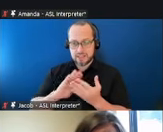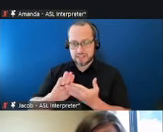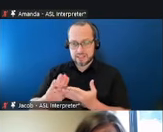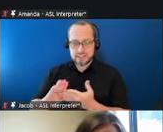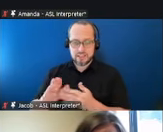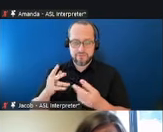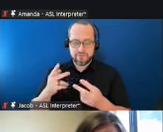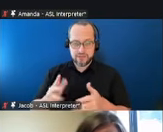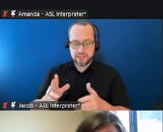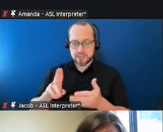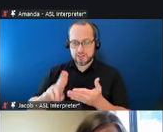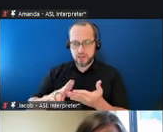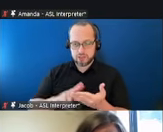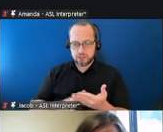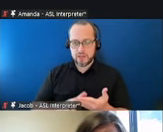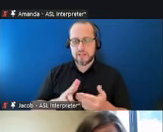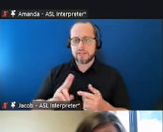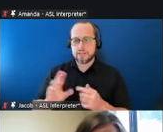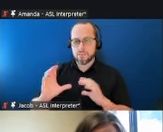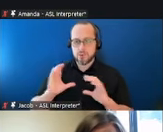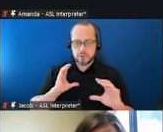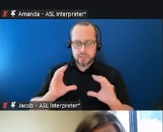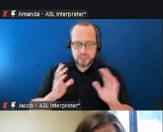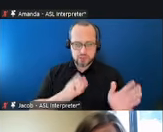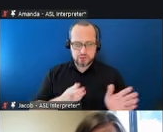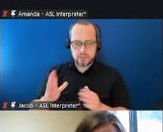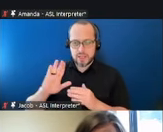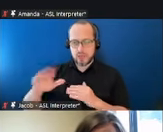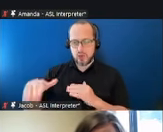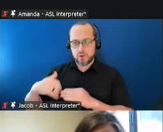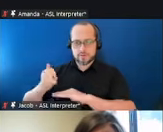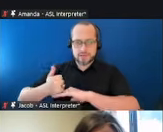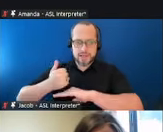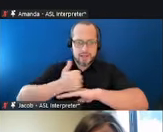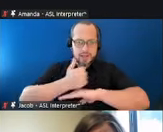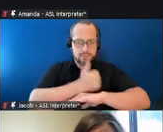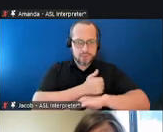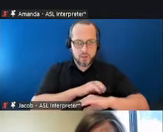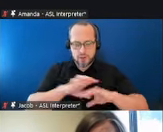working on a communications plan. We're doing all of those setup activities that are required